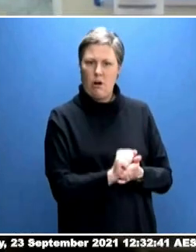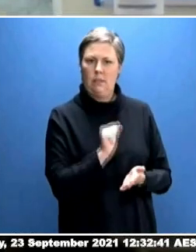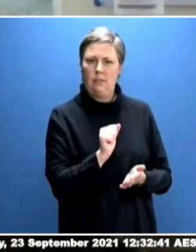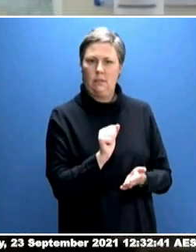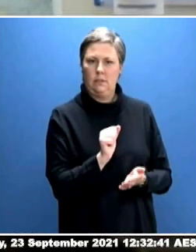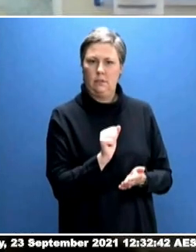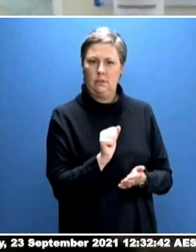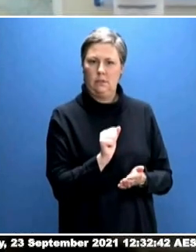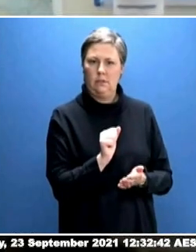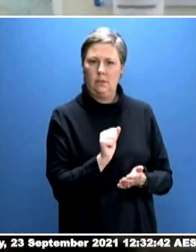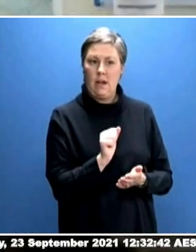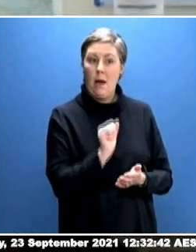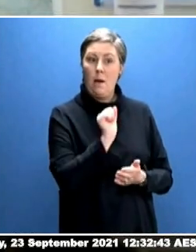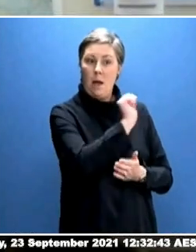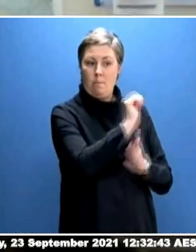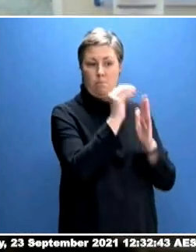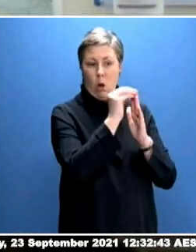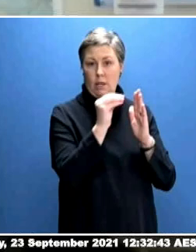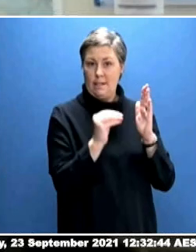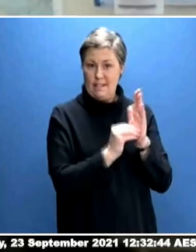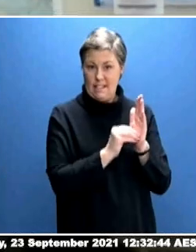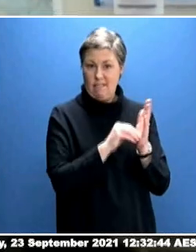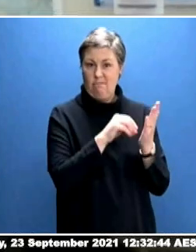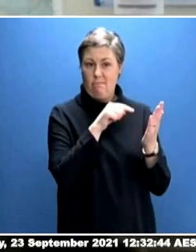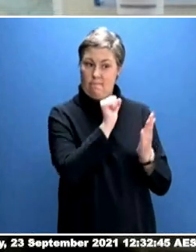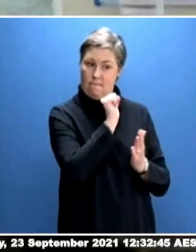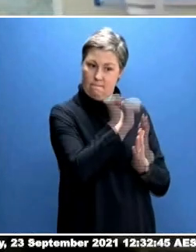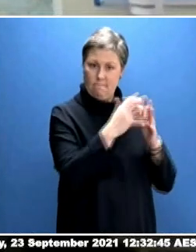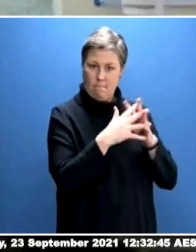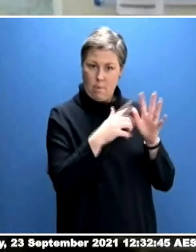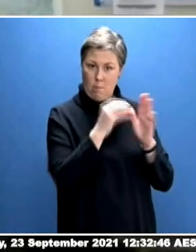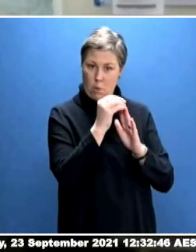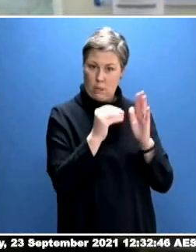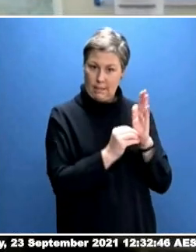you look at their policy, it does relate to them having the collaborative kind of